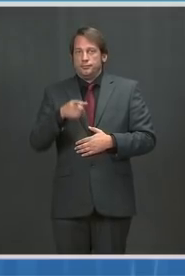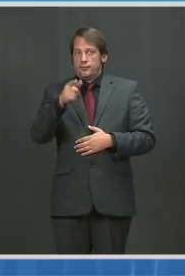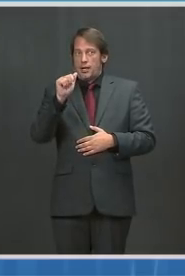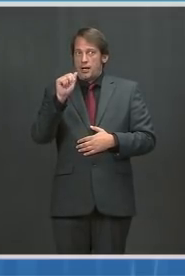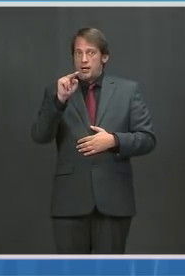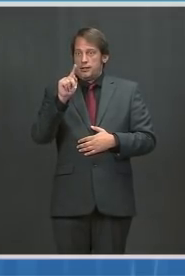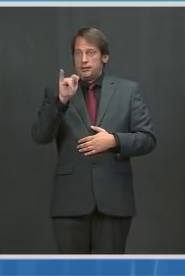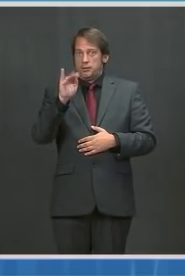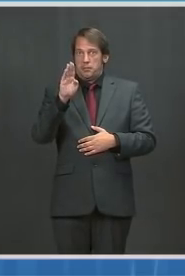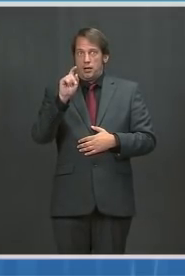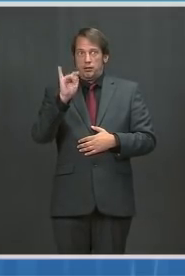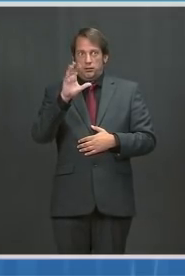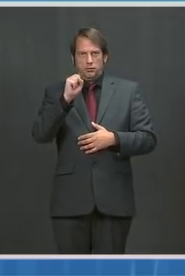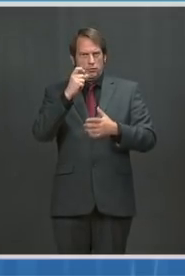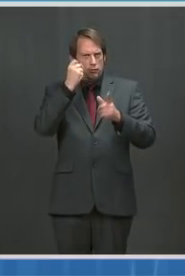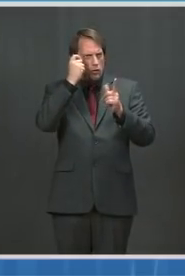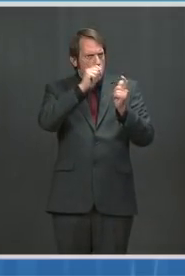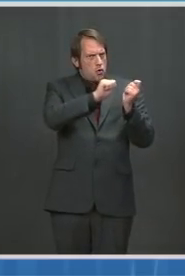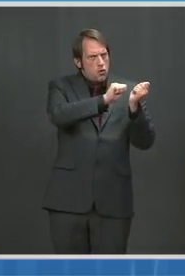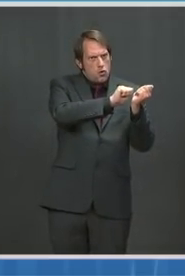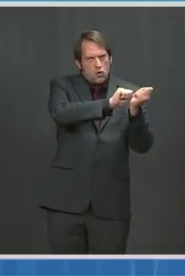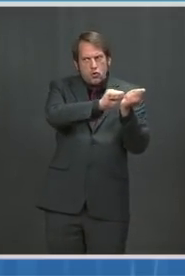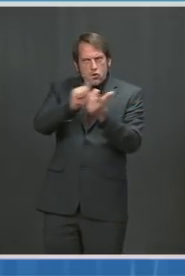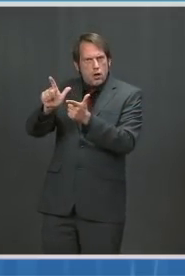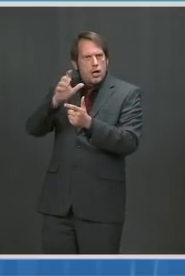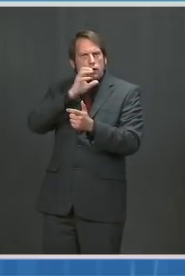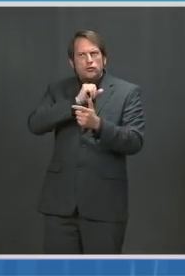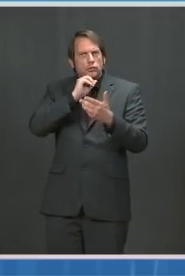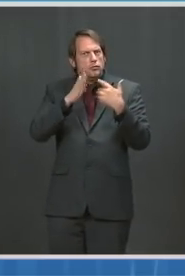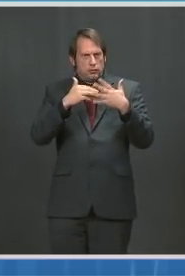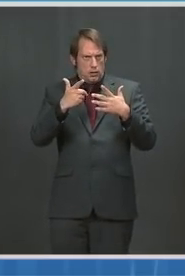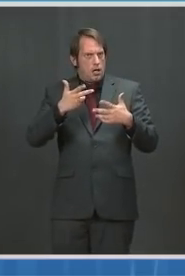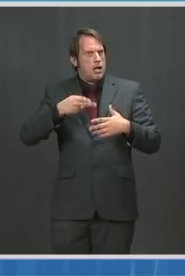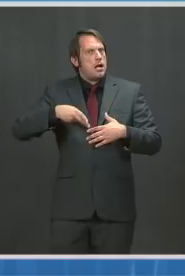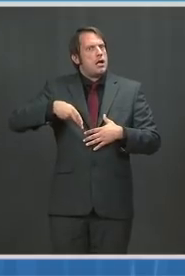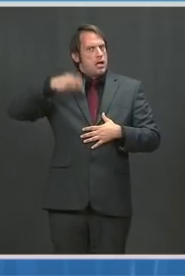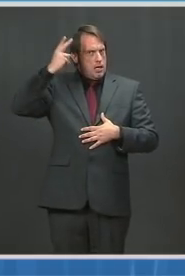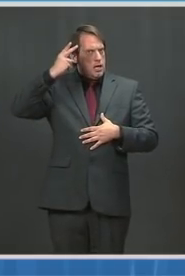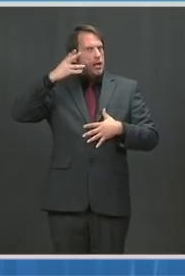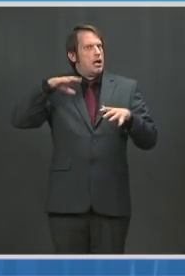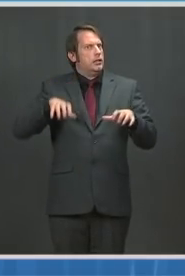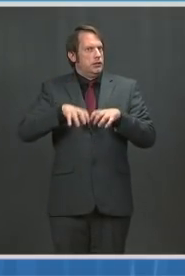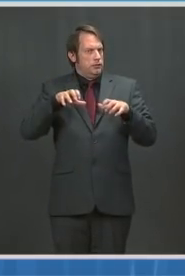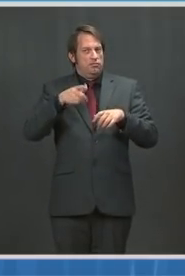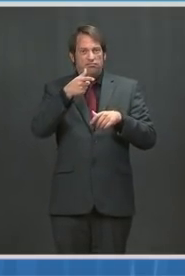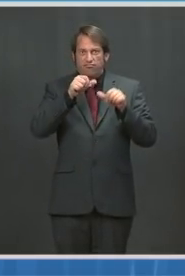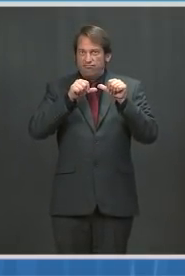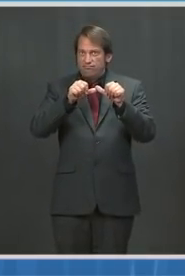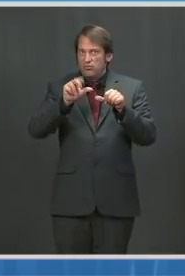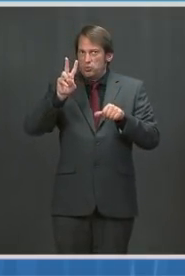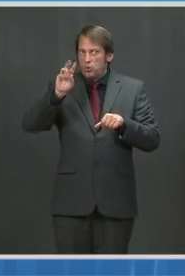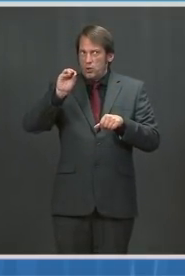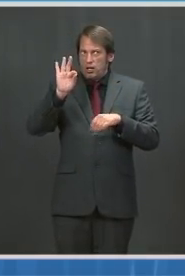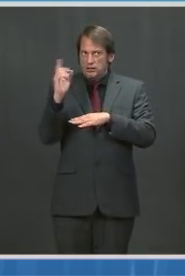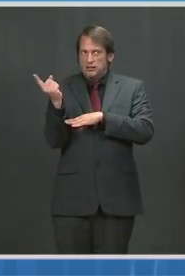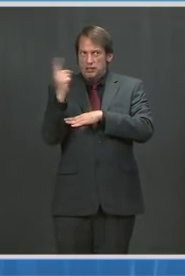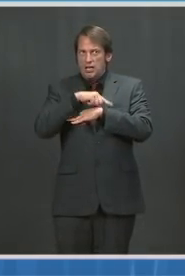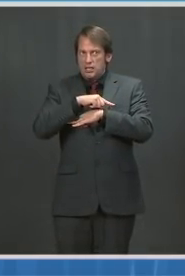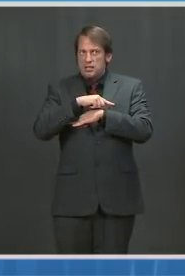out to 209 days to three serological assays. And I'll explain in a second what they are.